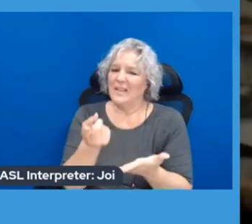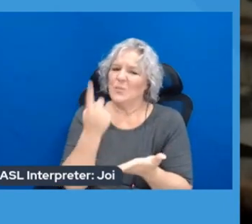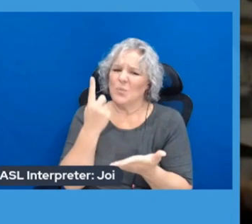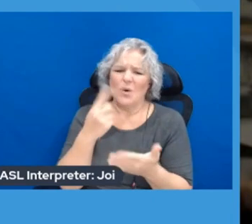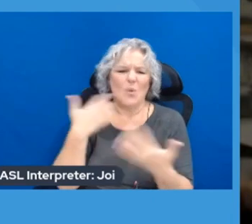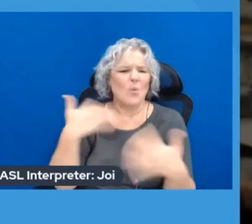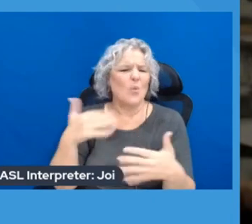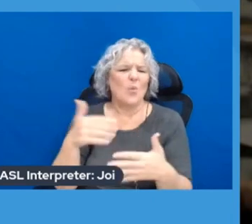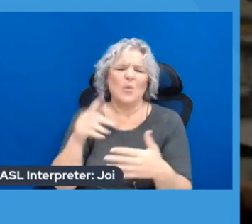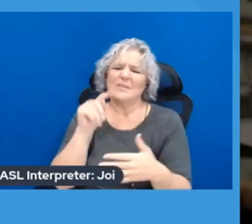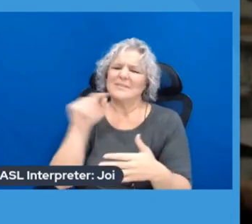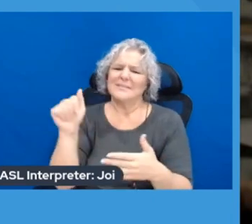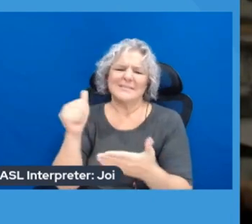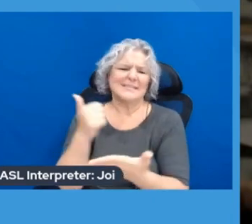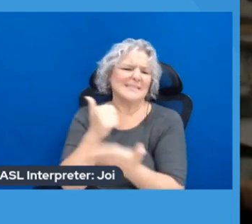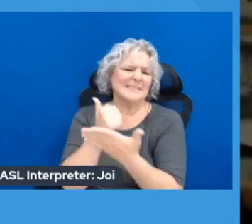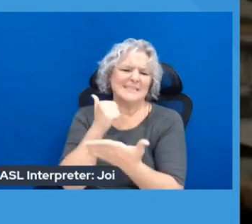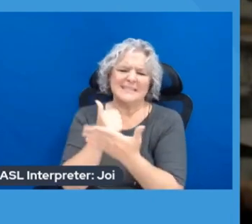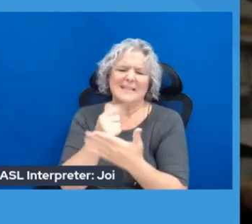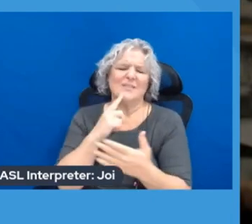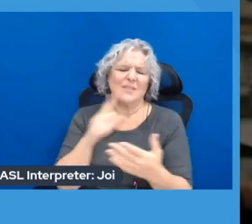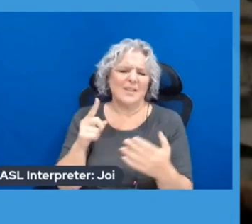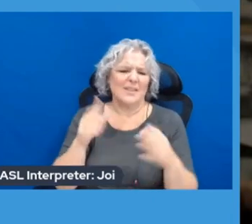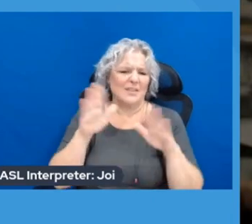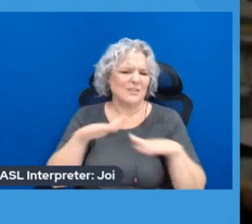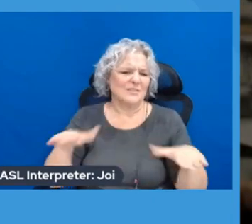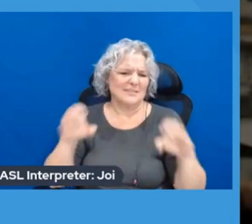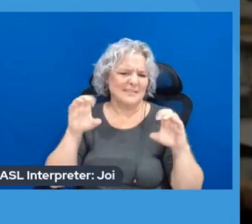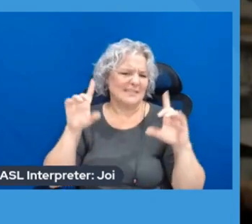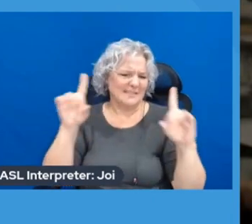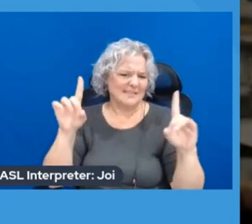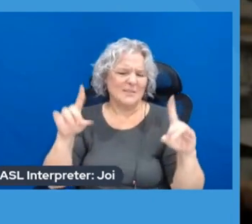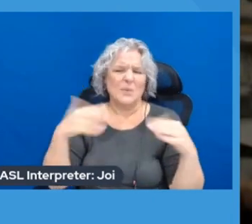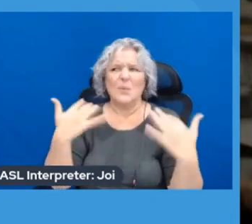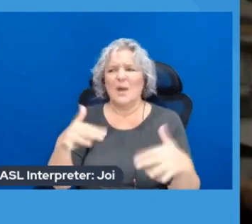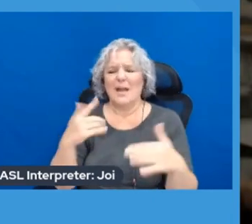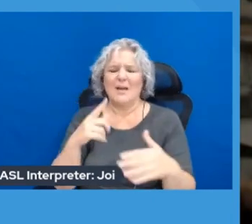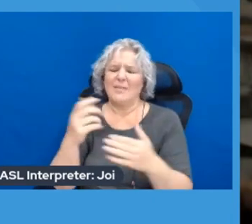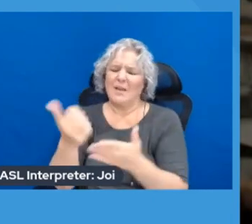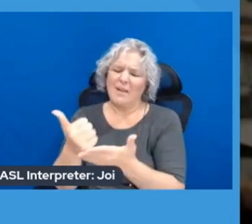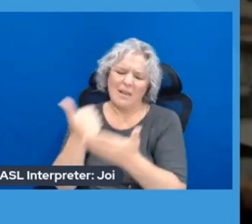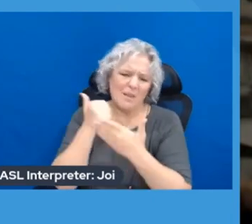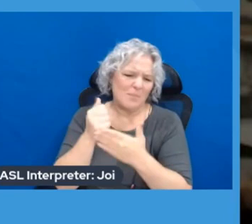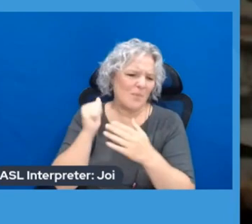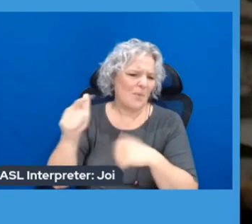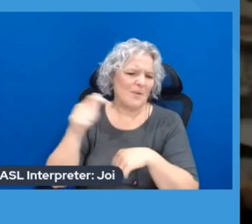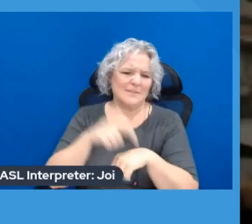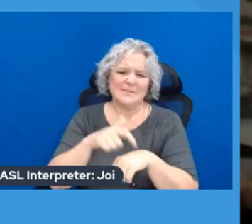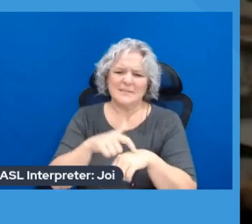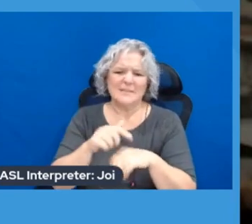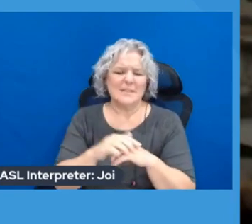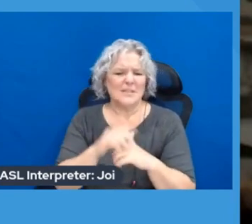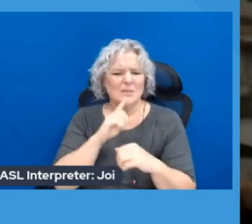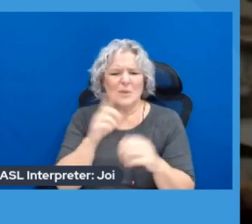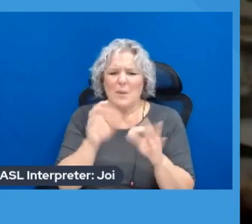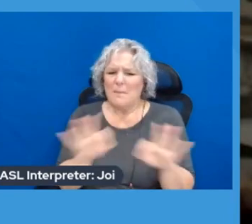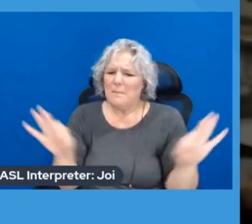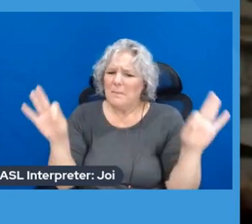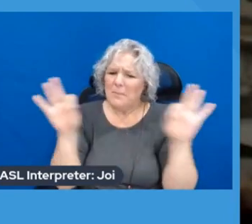that the Department of Education provides in the area of education as a critical tool to help ensure that people